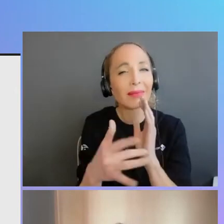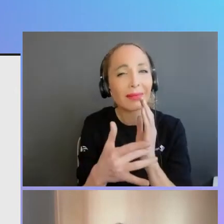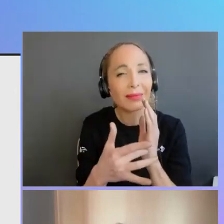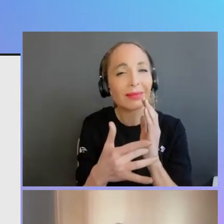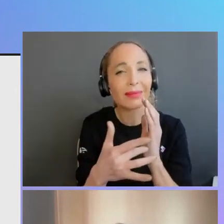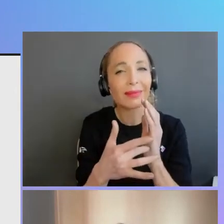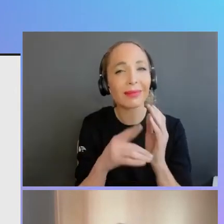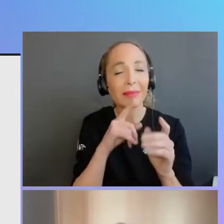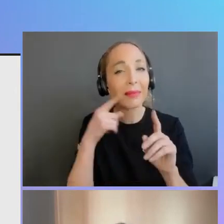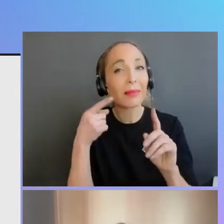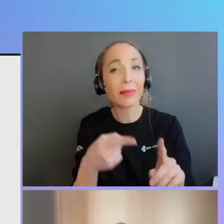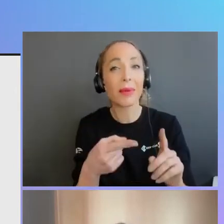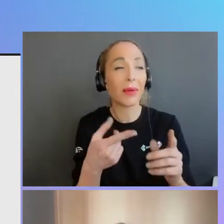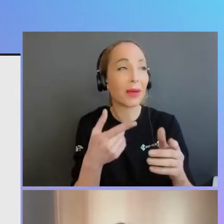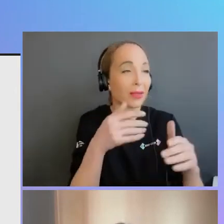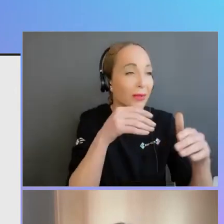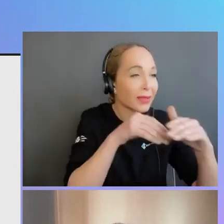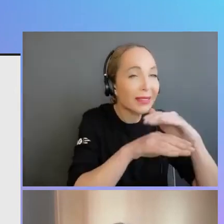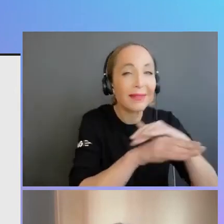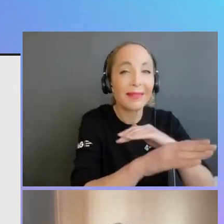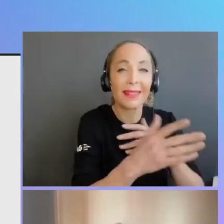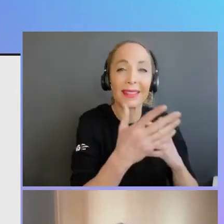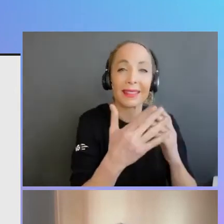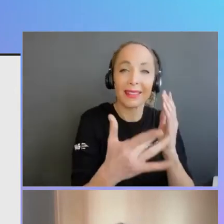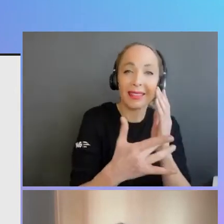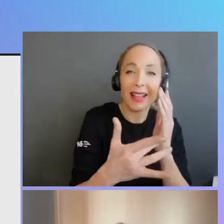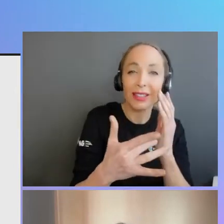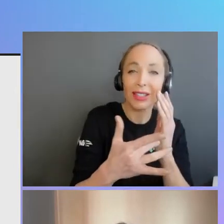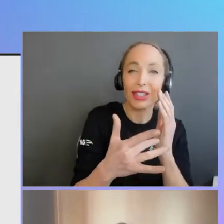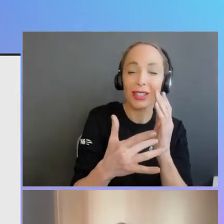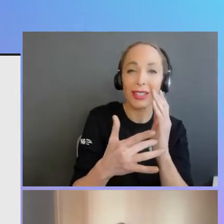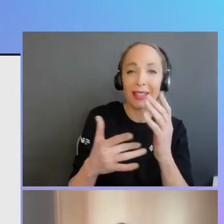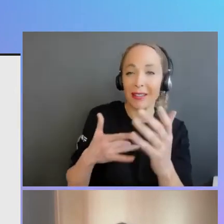online space where everyone one can navigate and shop with ease.